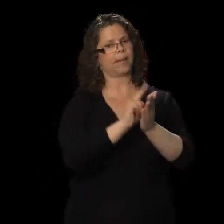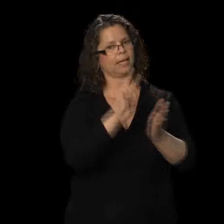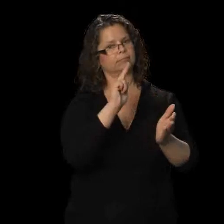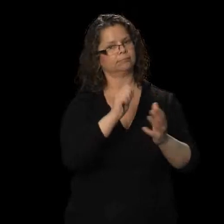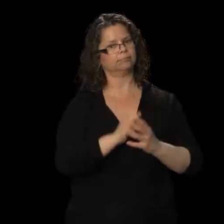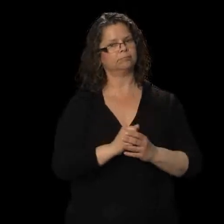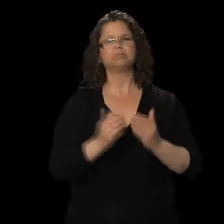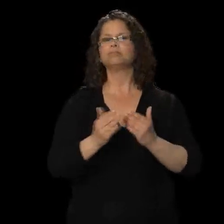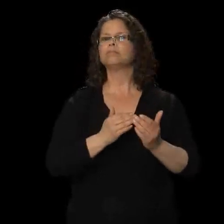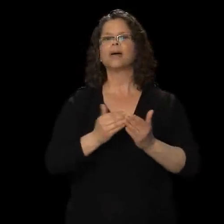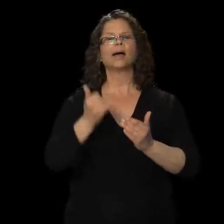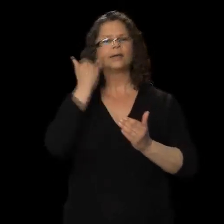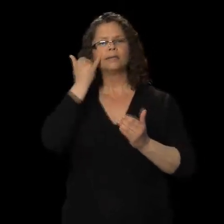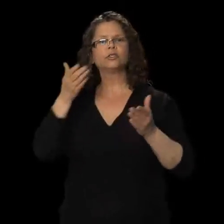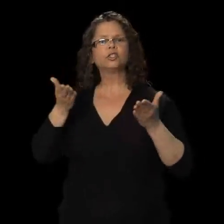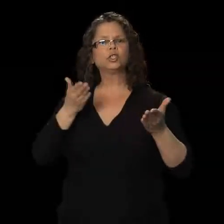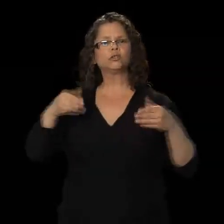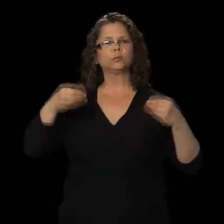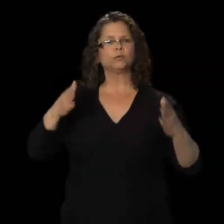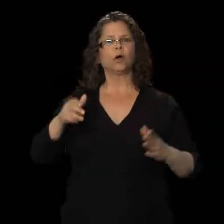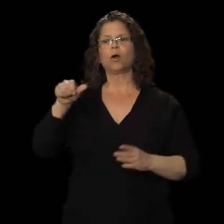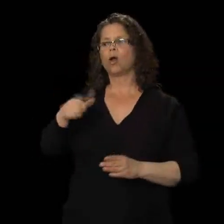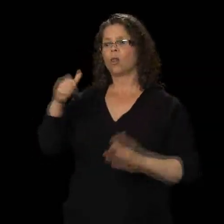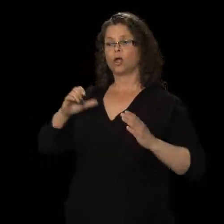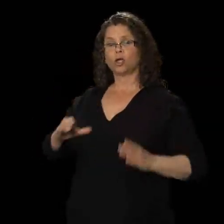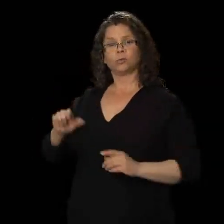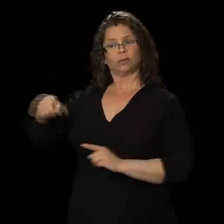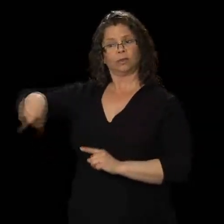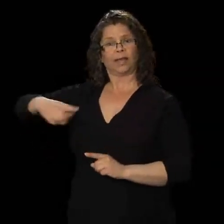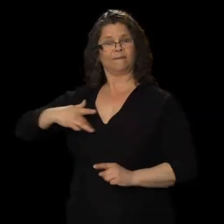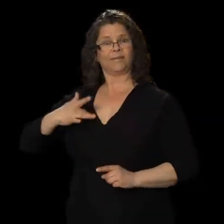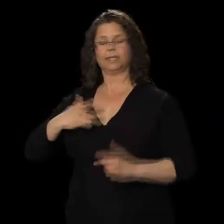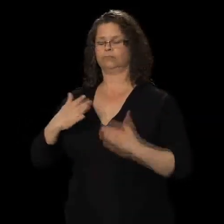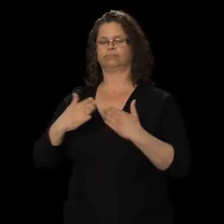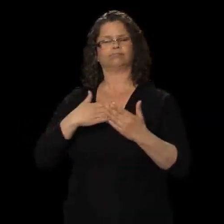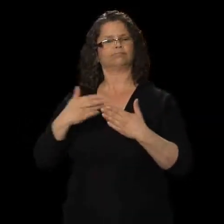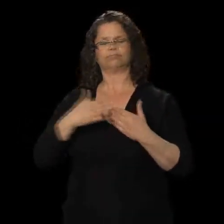despite how the service provider or other customers might feel.